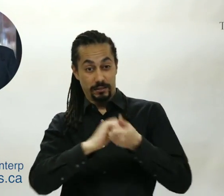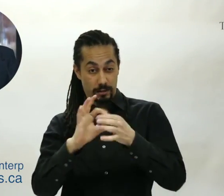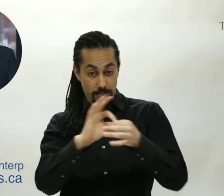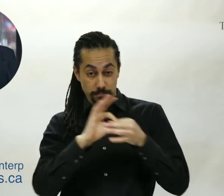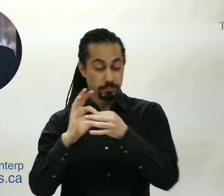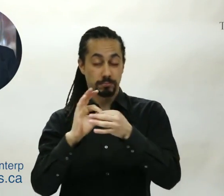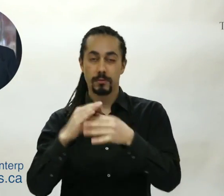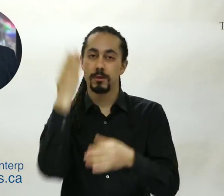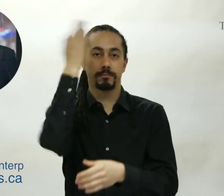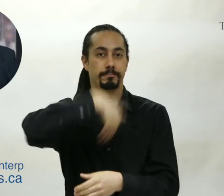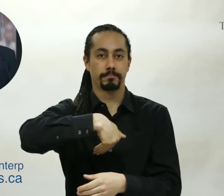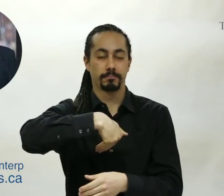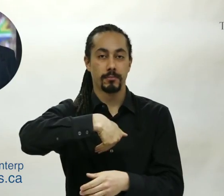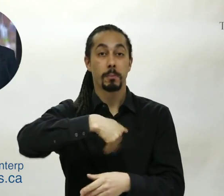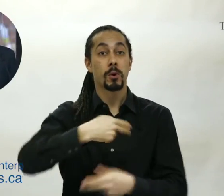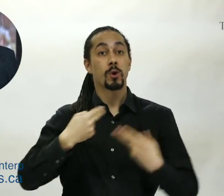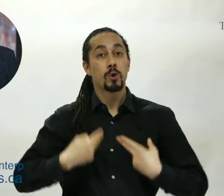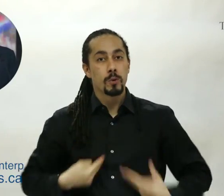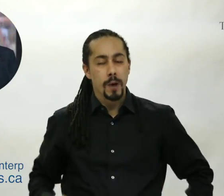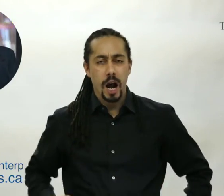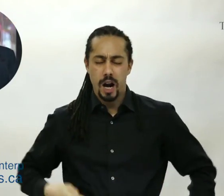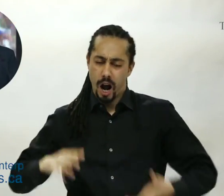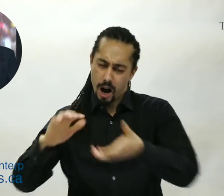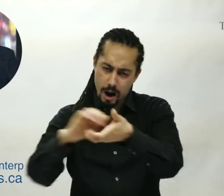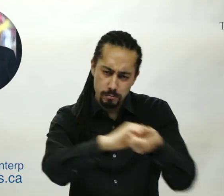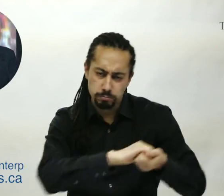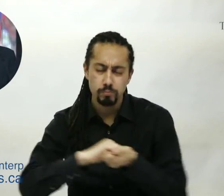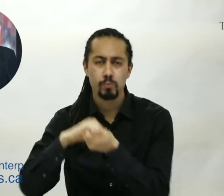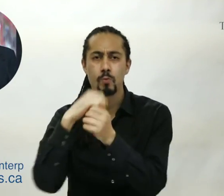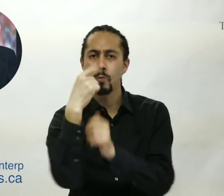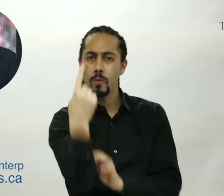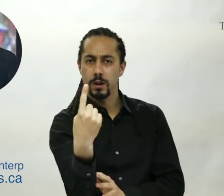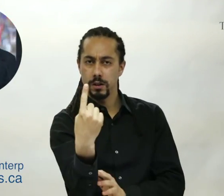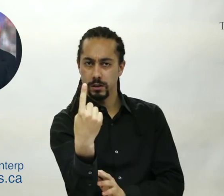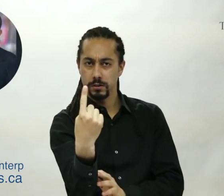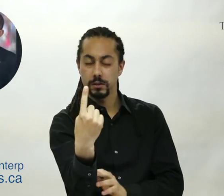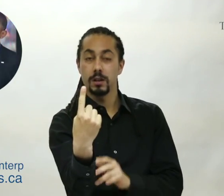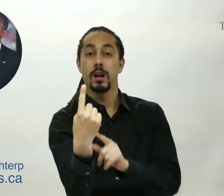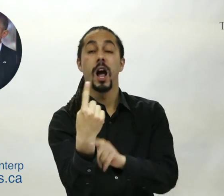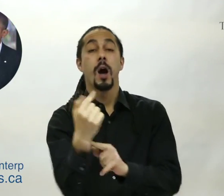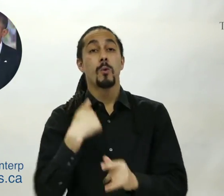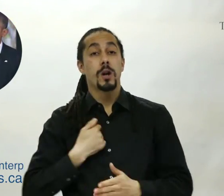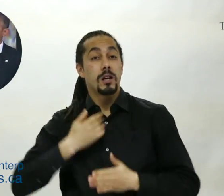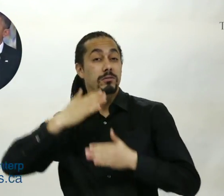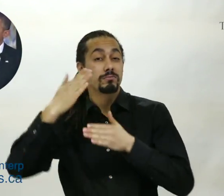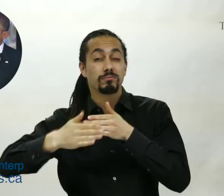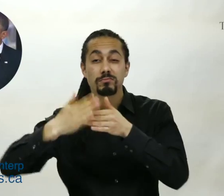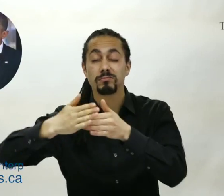that there is a oneness to humanity; that we achieve ourselves by sharing